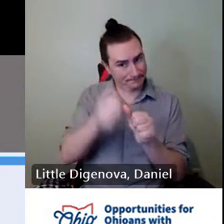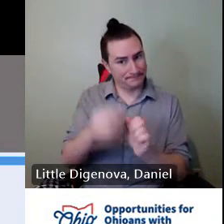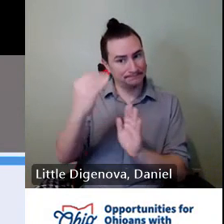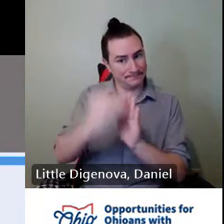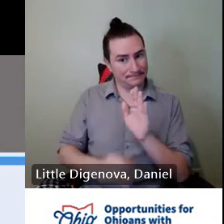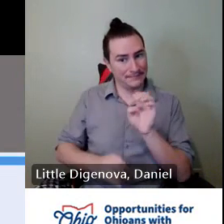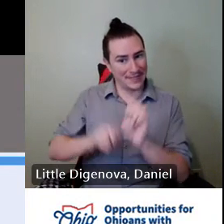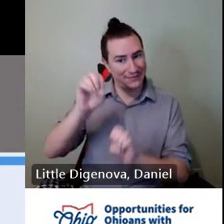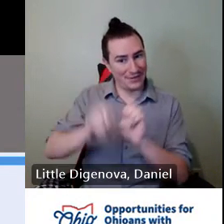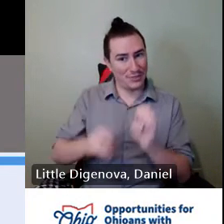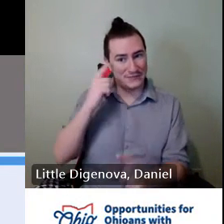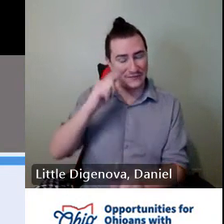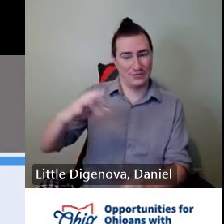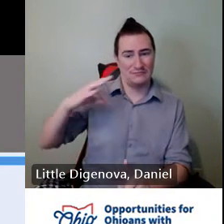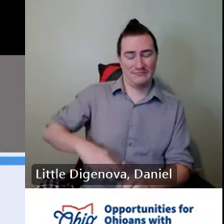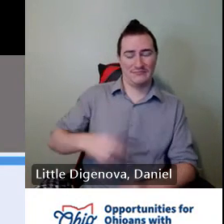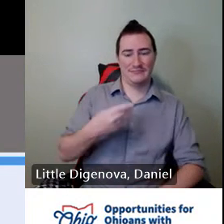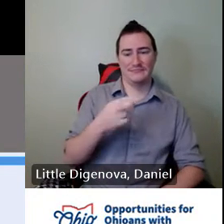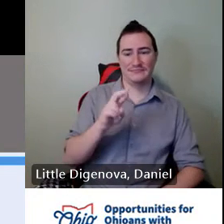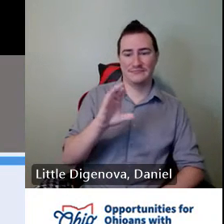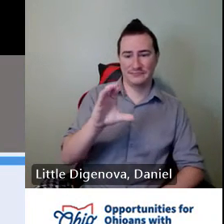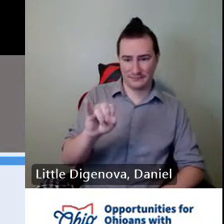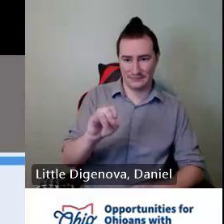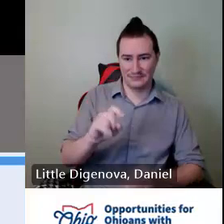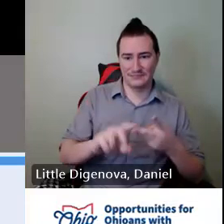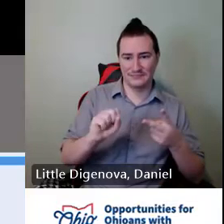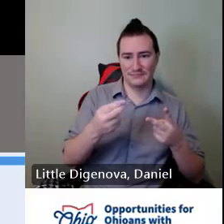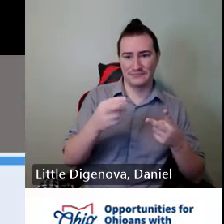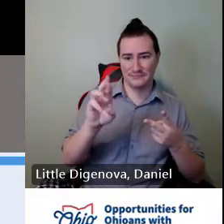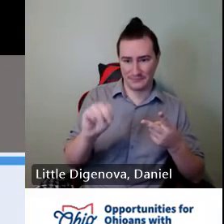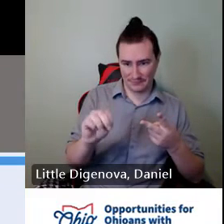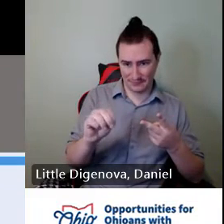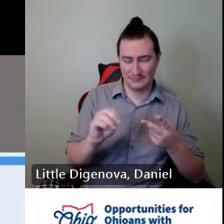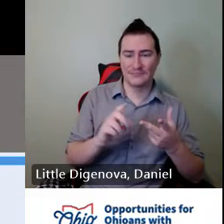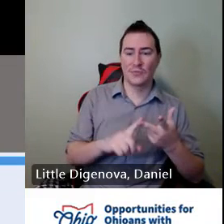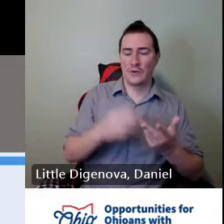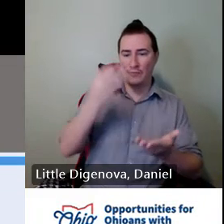HRCI or SHRM credit or for verification of attendance for today's training.